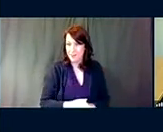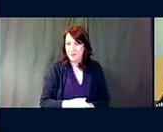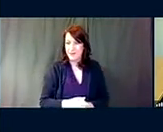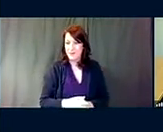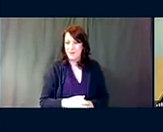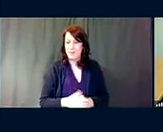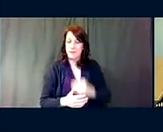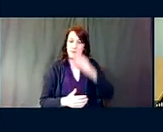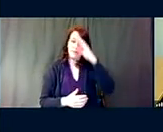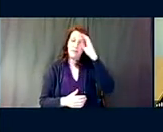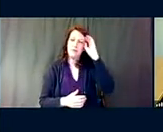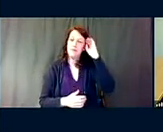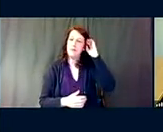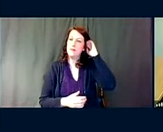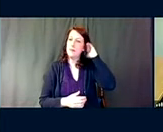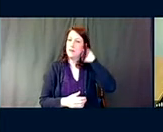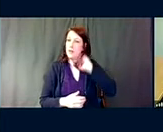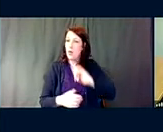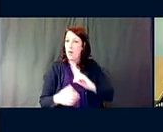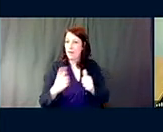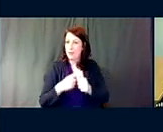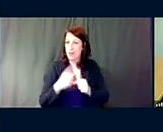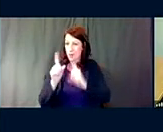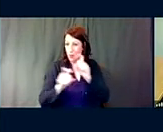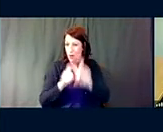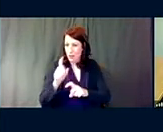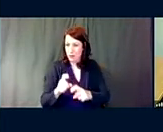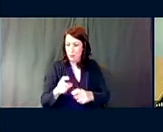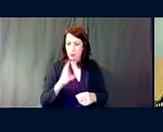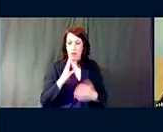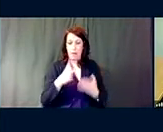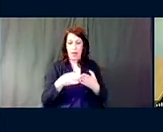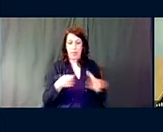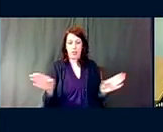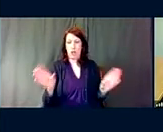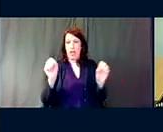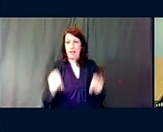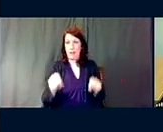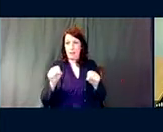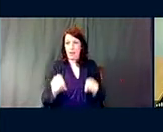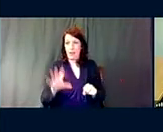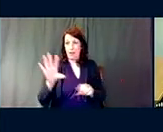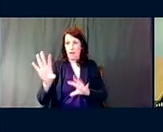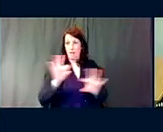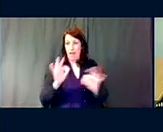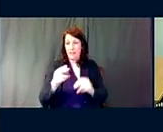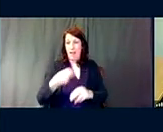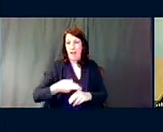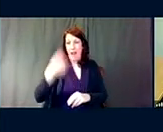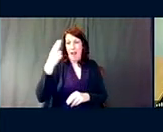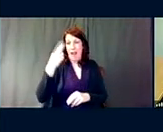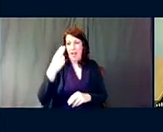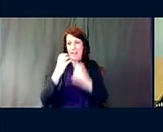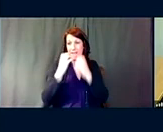WE DO HAVE A FEW QUESTIONS FOR YOU. FIRST STARTING OFF GENERALIZABILITY OF FINDINGS ARE